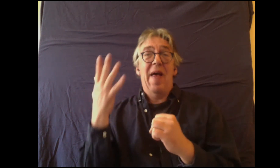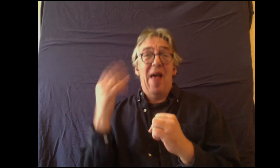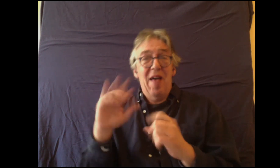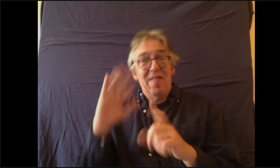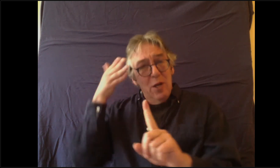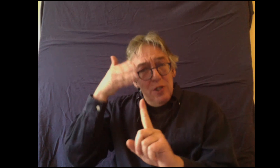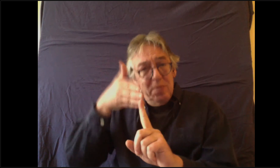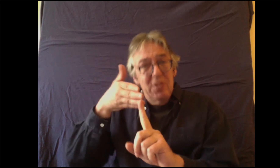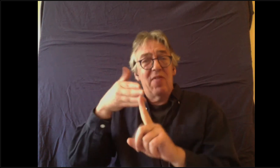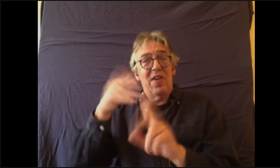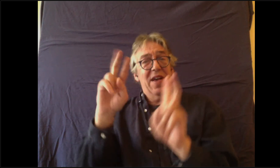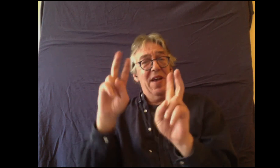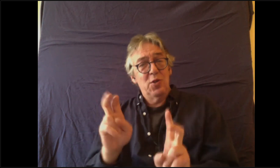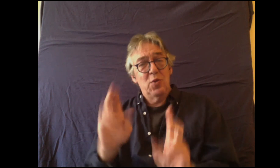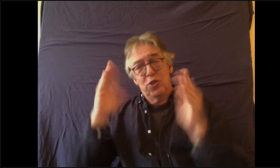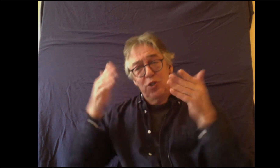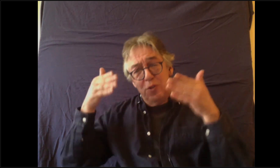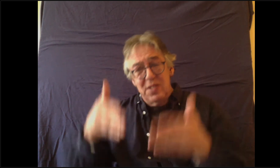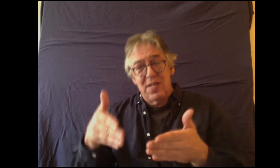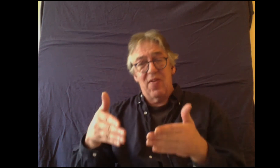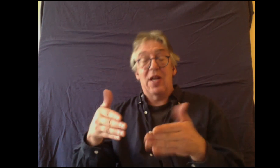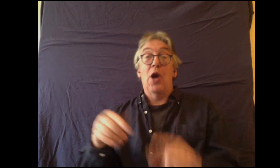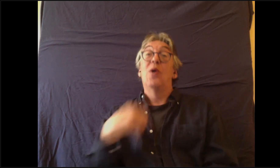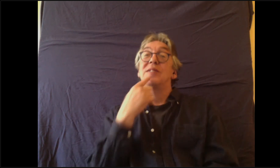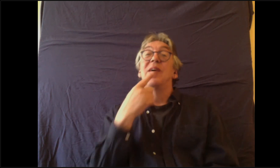For mainstream, we mean nondisability specific.